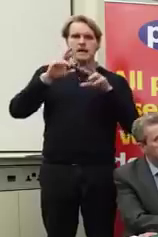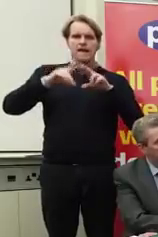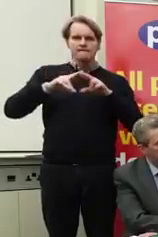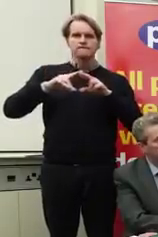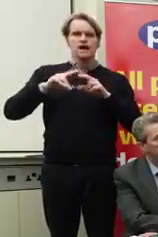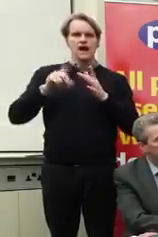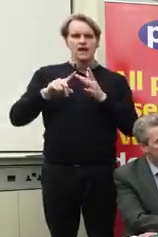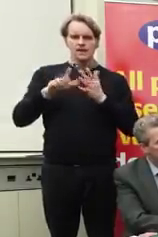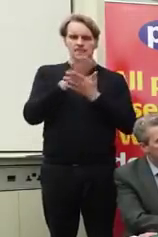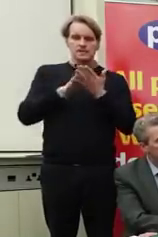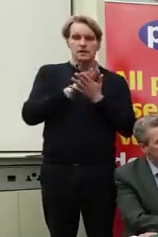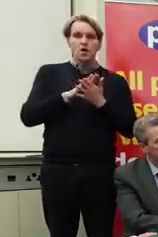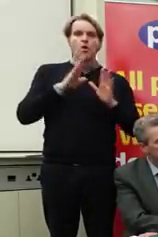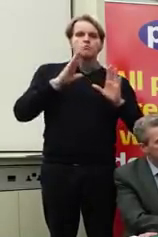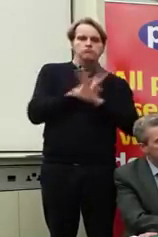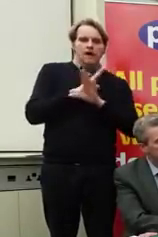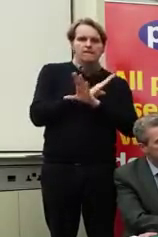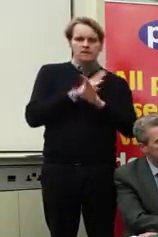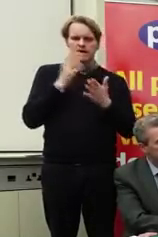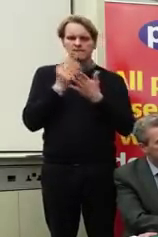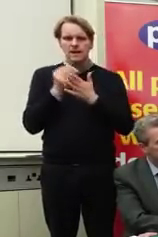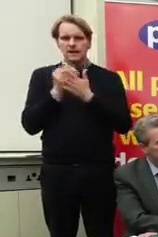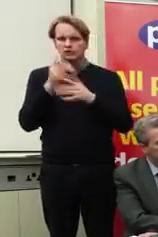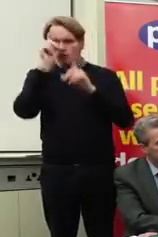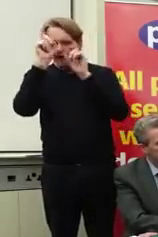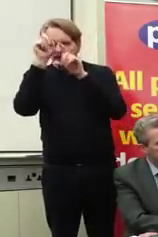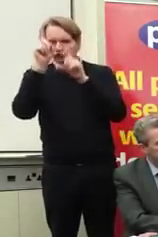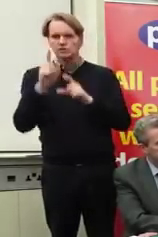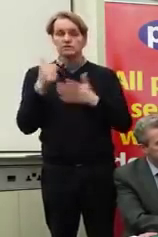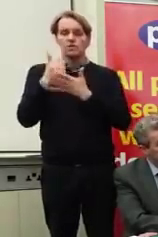from when they were first introduced and have done consistently and people think